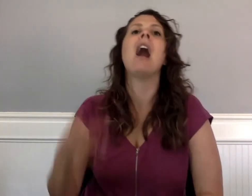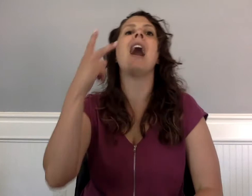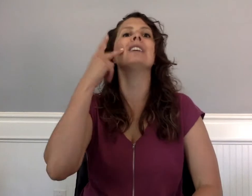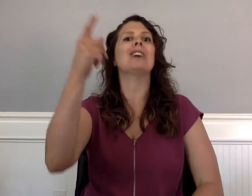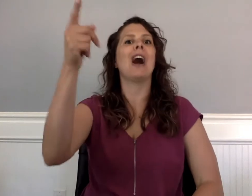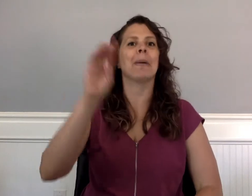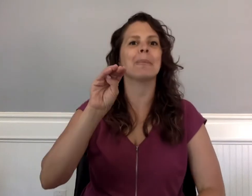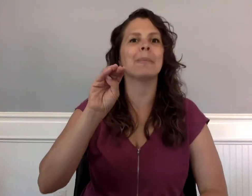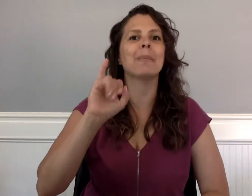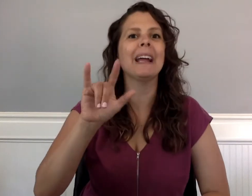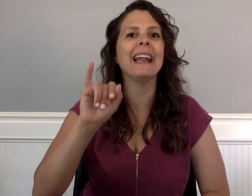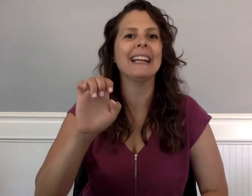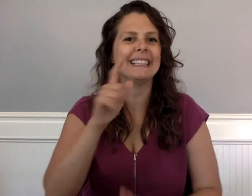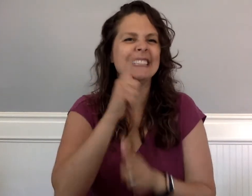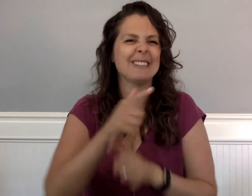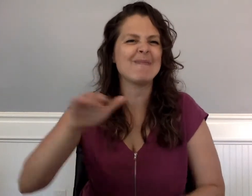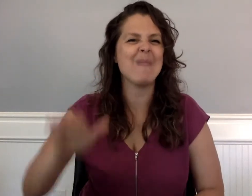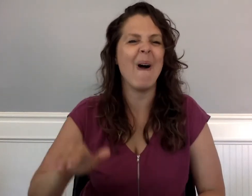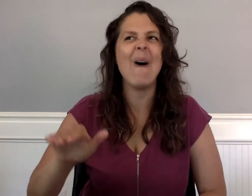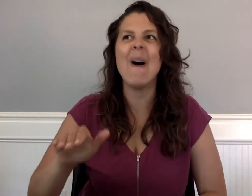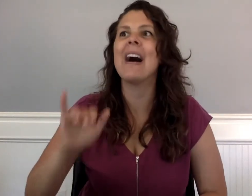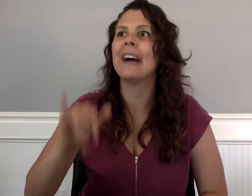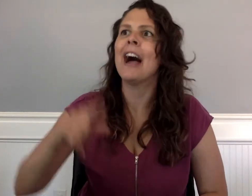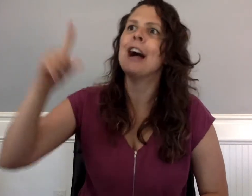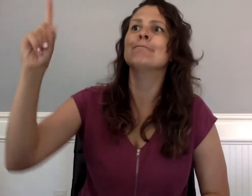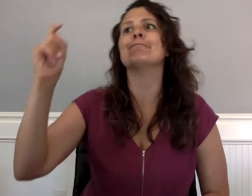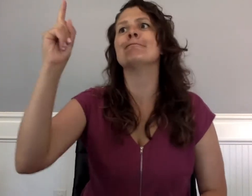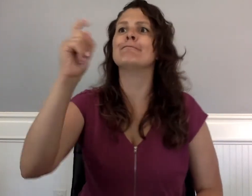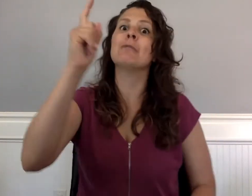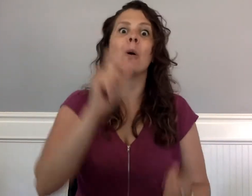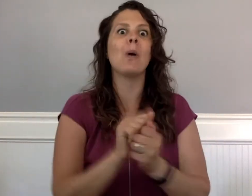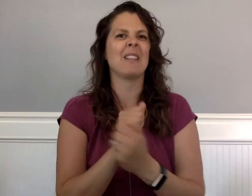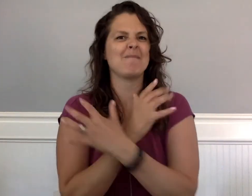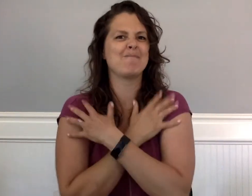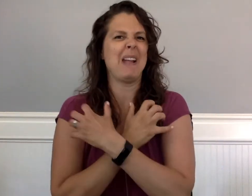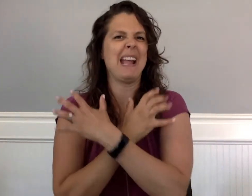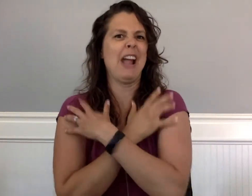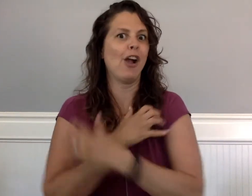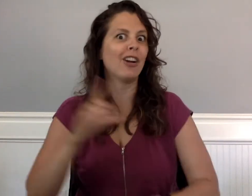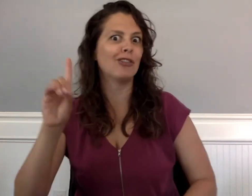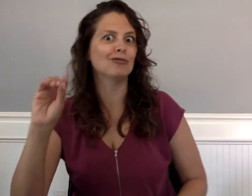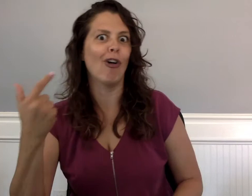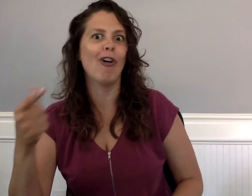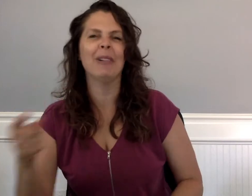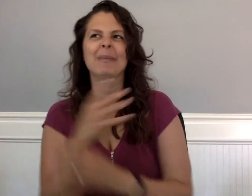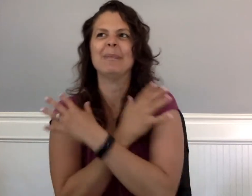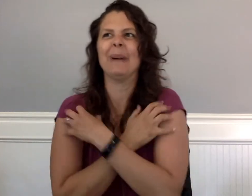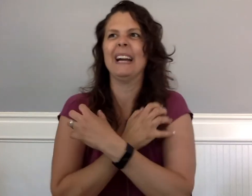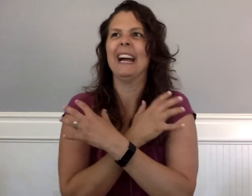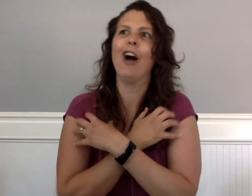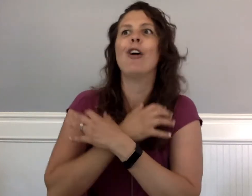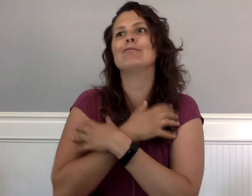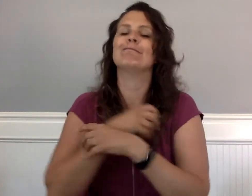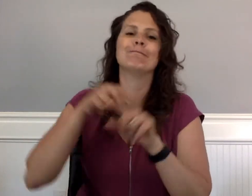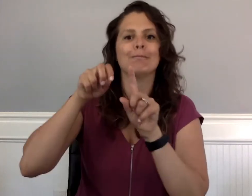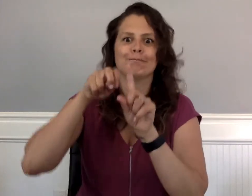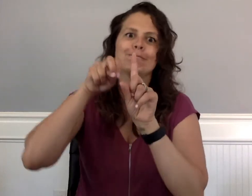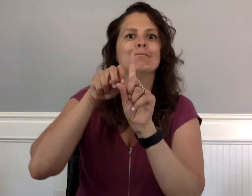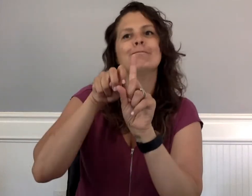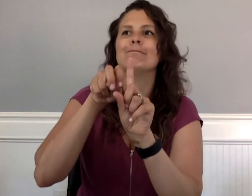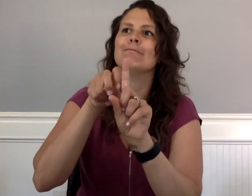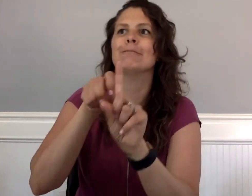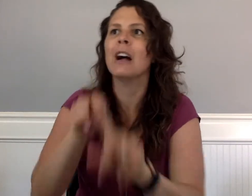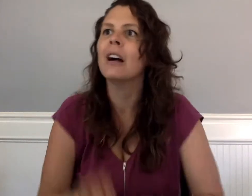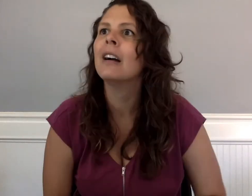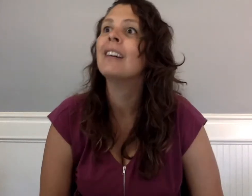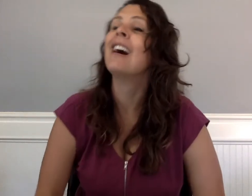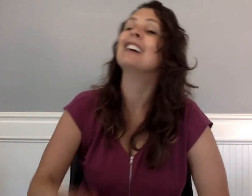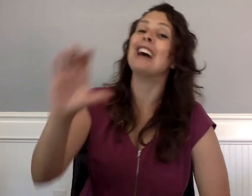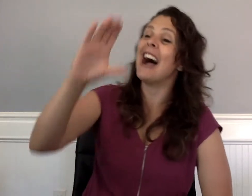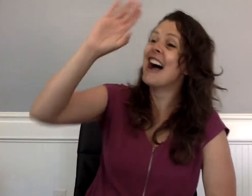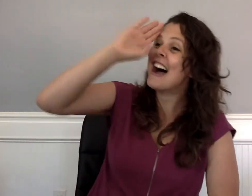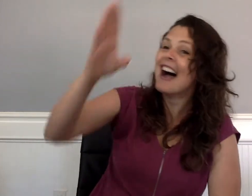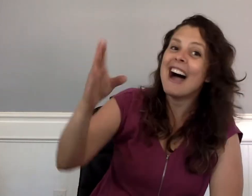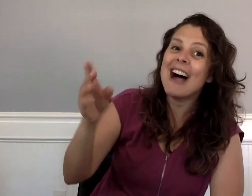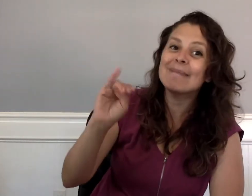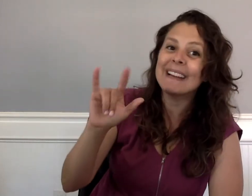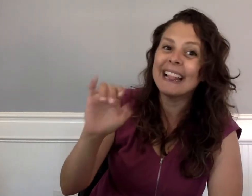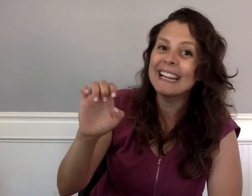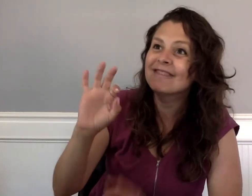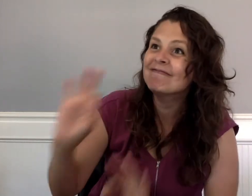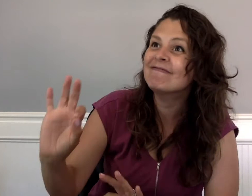Millie was skipping up the stairs with Bear at her heels. “Hi, Millie,” Charlie said.